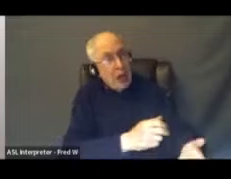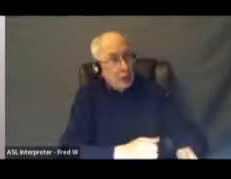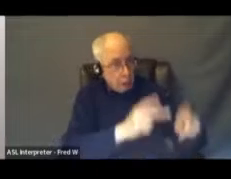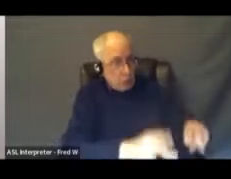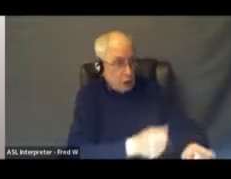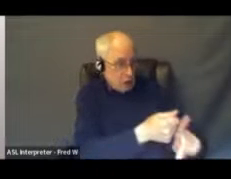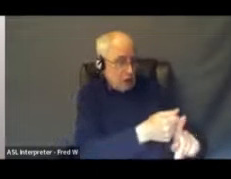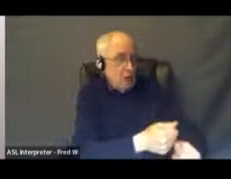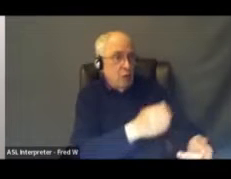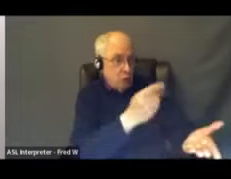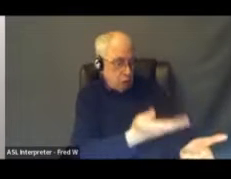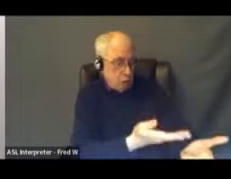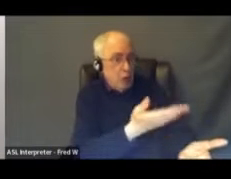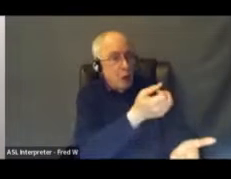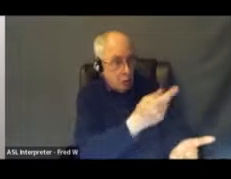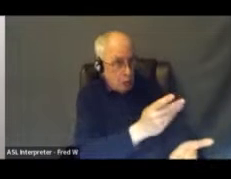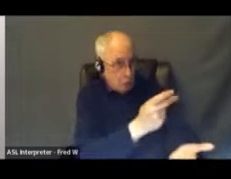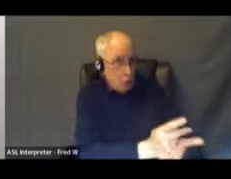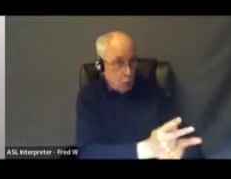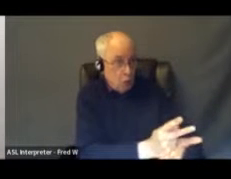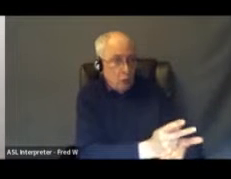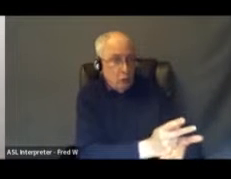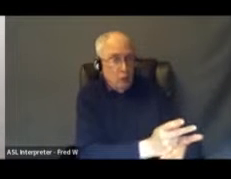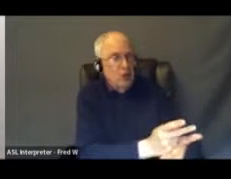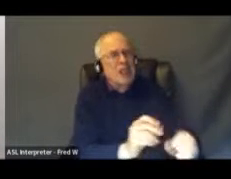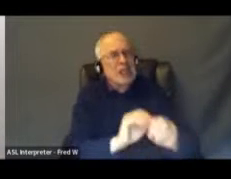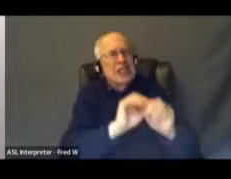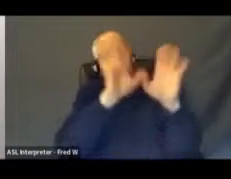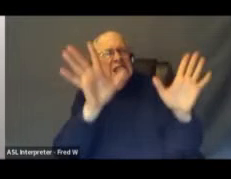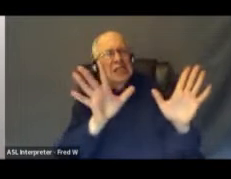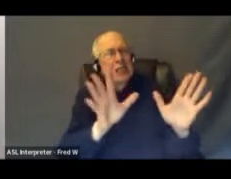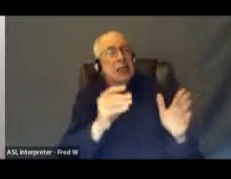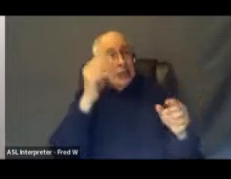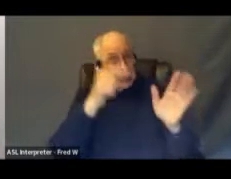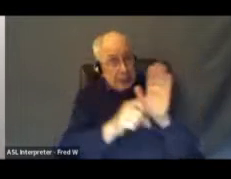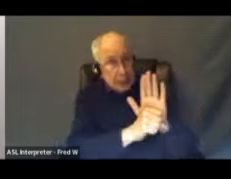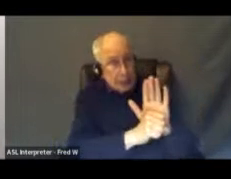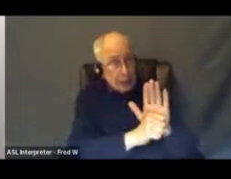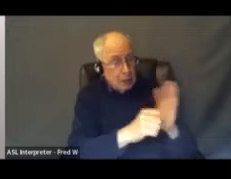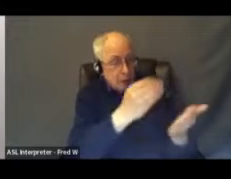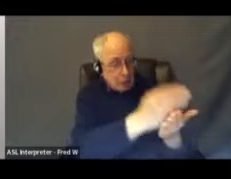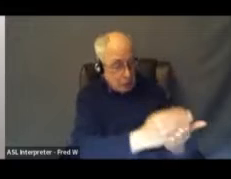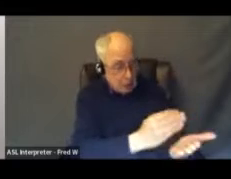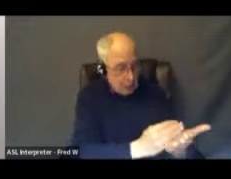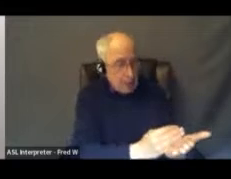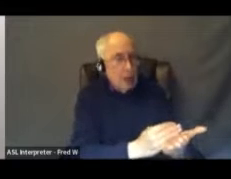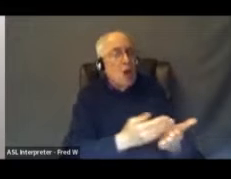Very clearly stated, these are the survivors symptoms, recommendations for accommodations and by implementing these